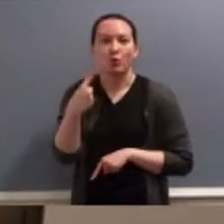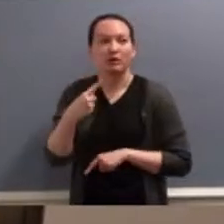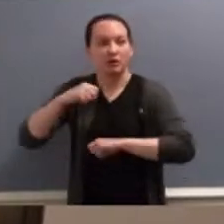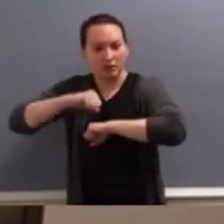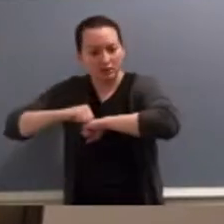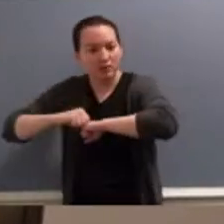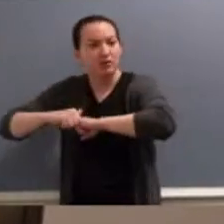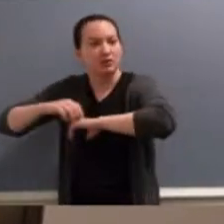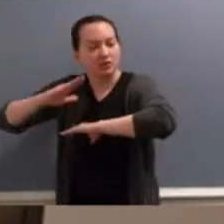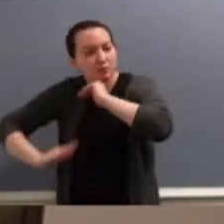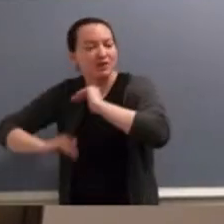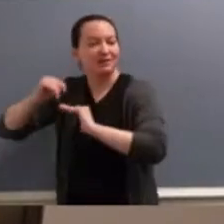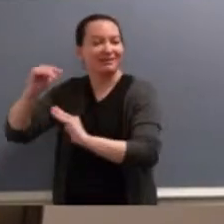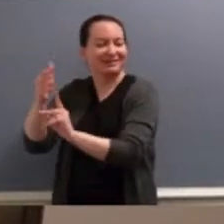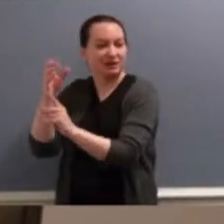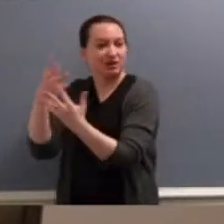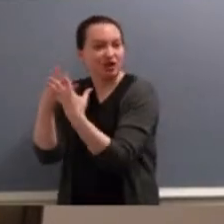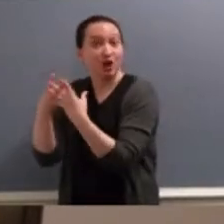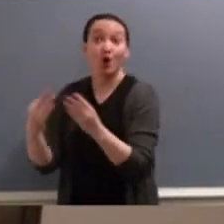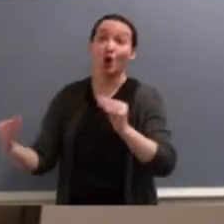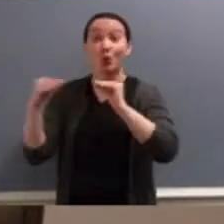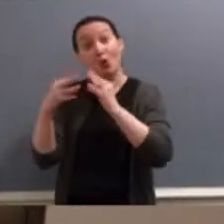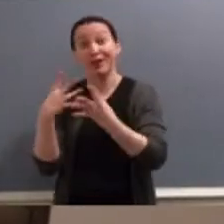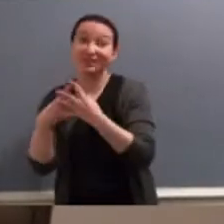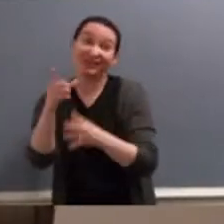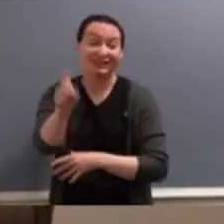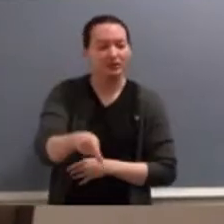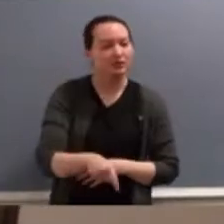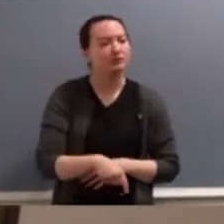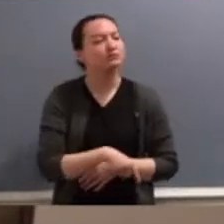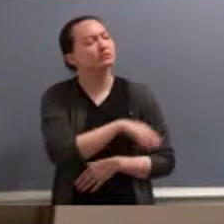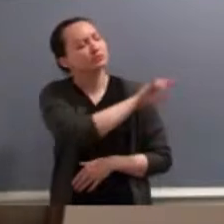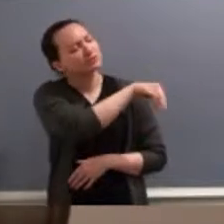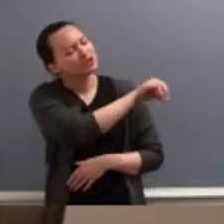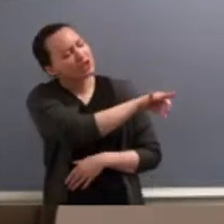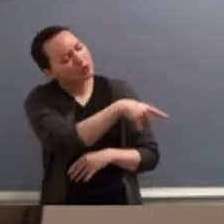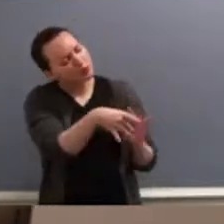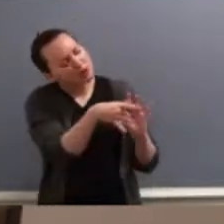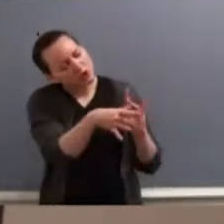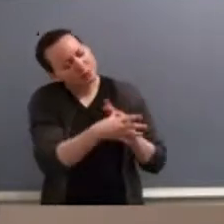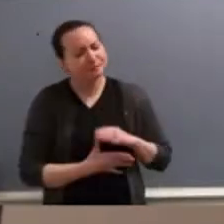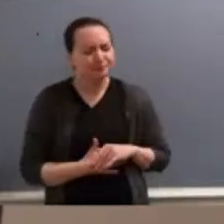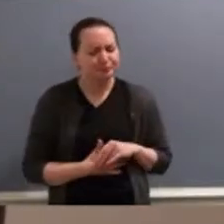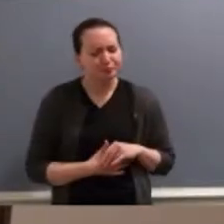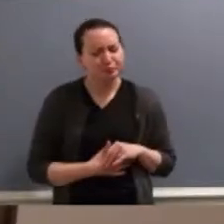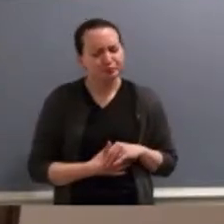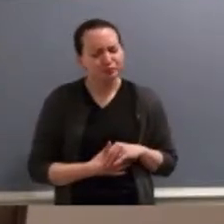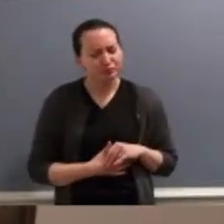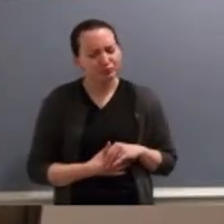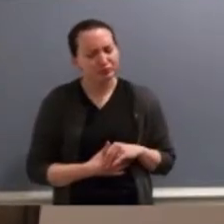of the jail and getting more jails and so Jeff you had mentioned about being structurally balanced